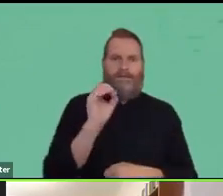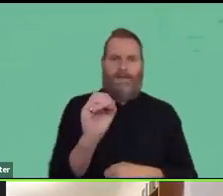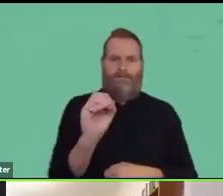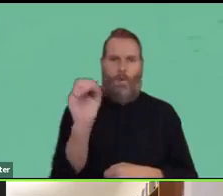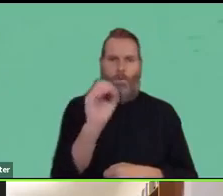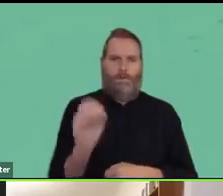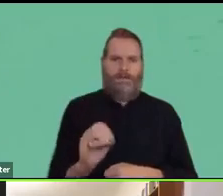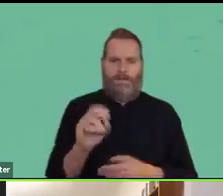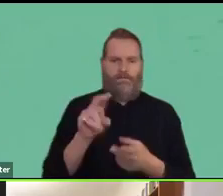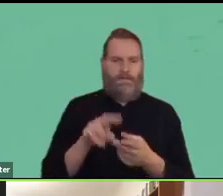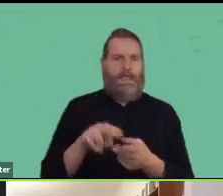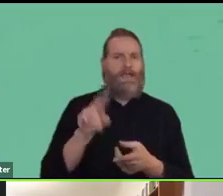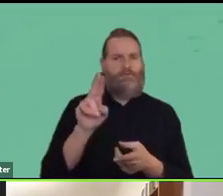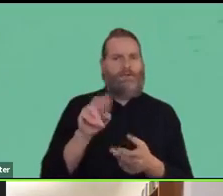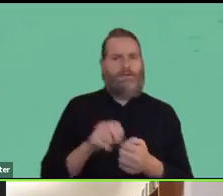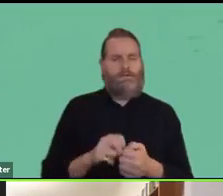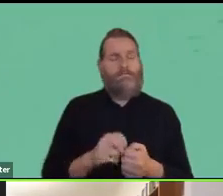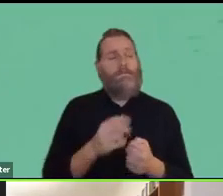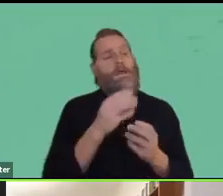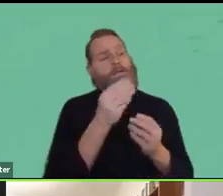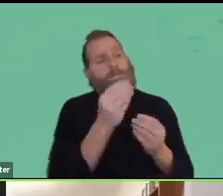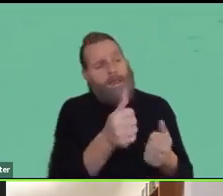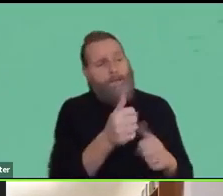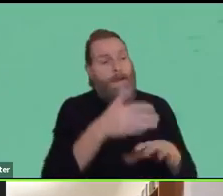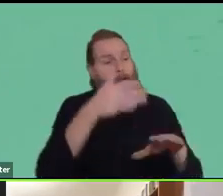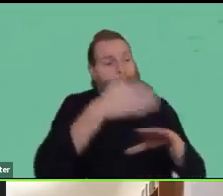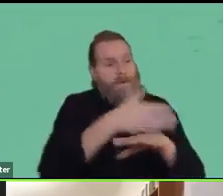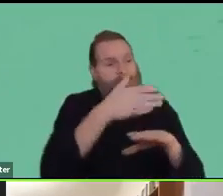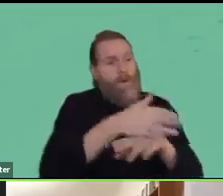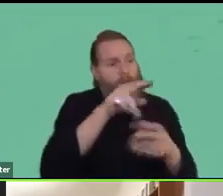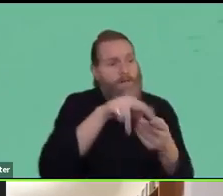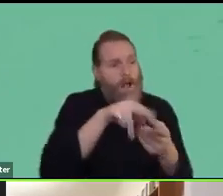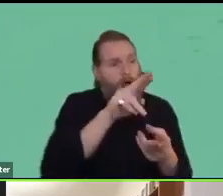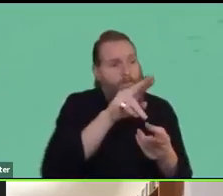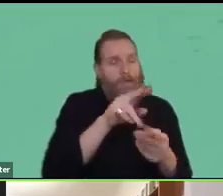be some business cases allowed but in reality they've confirmed the pay freeze applies to us